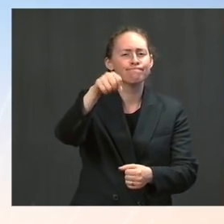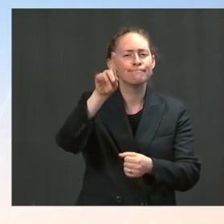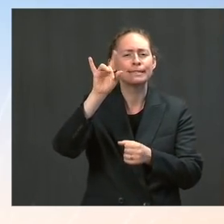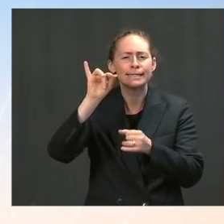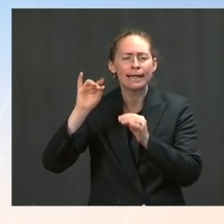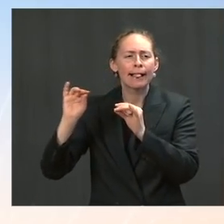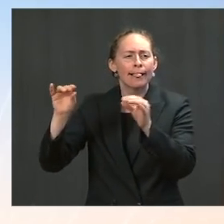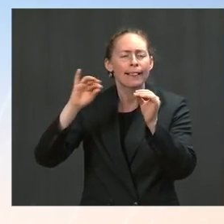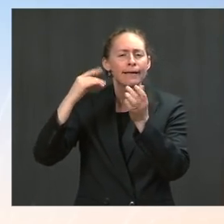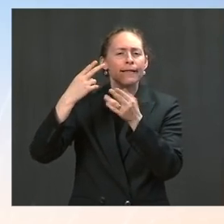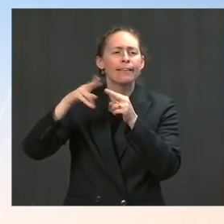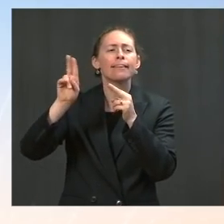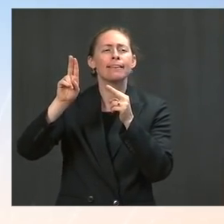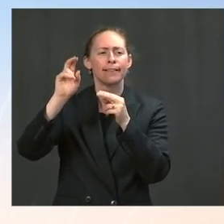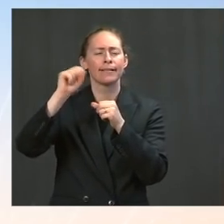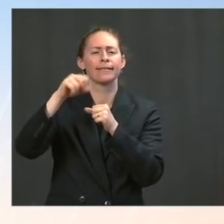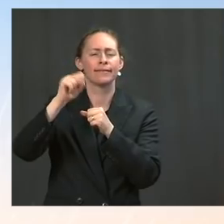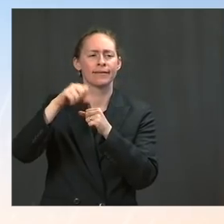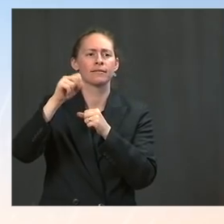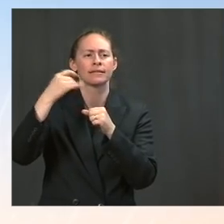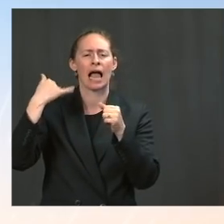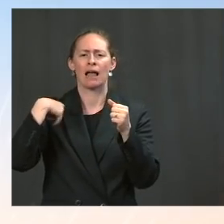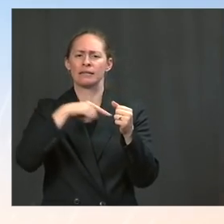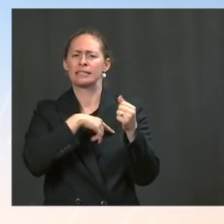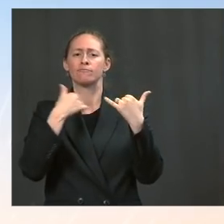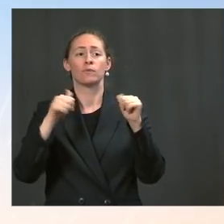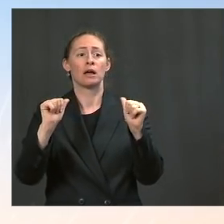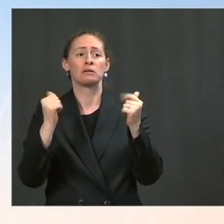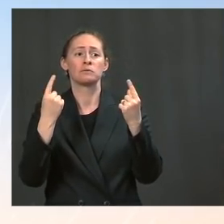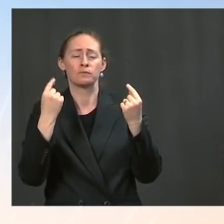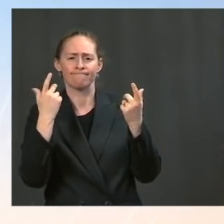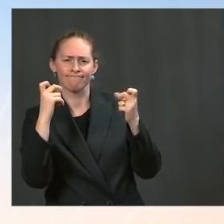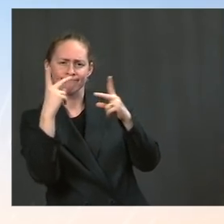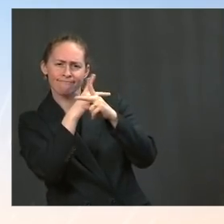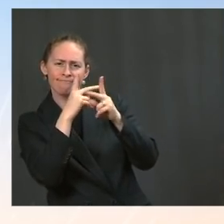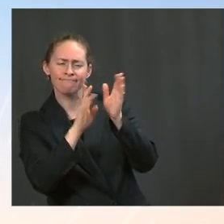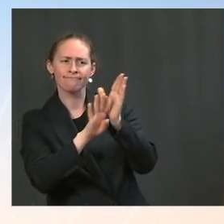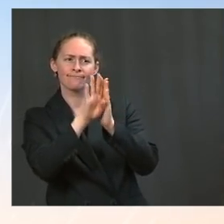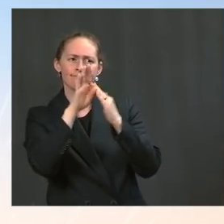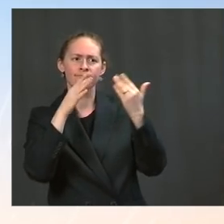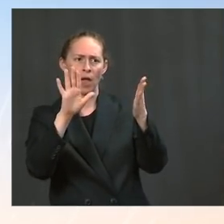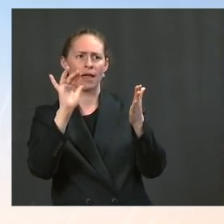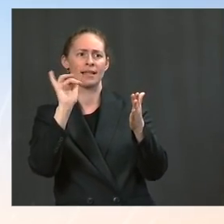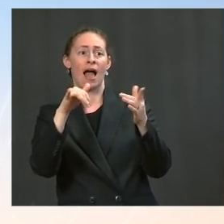is employing a number of the tactics that we've seen work around the country. So, we also --